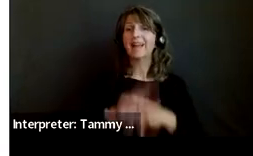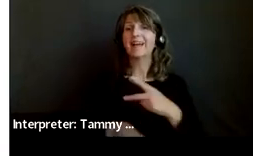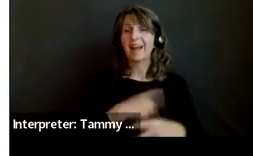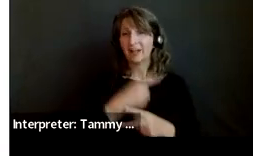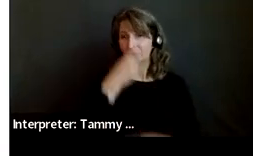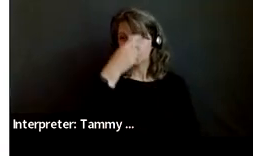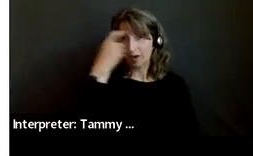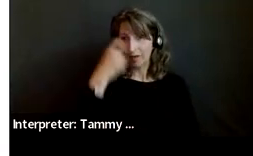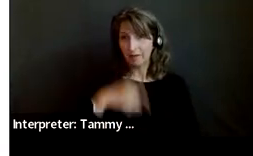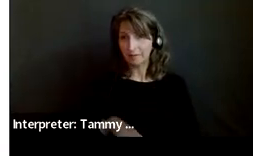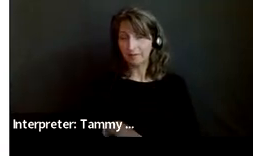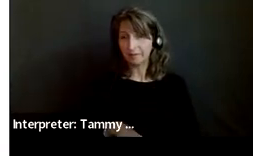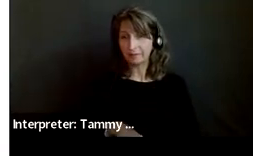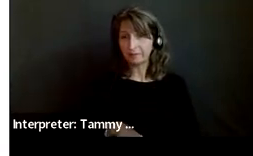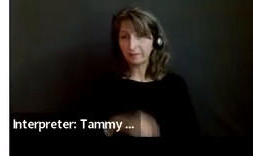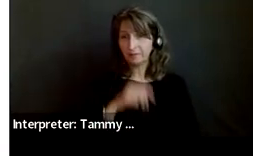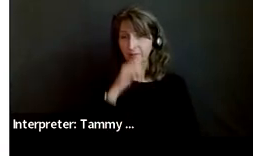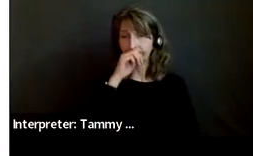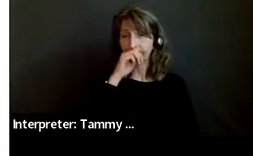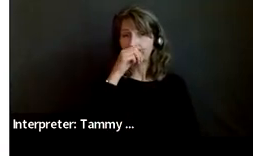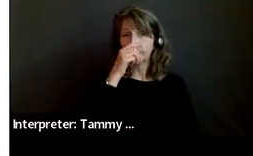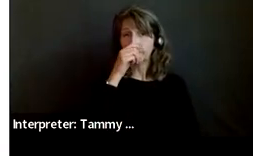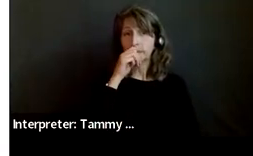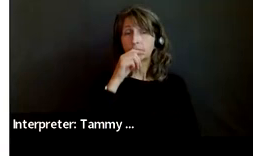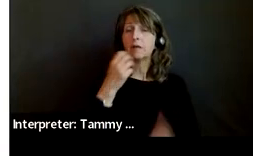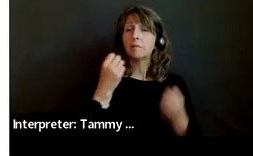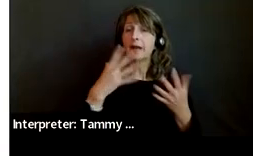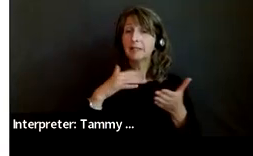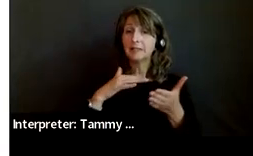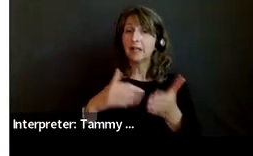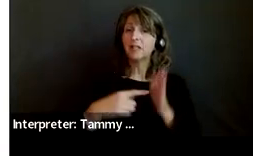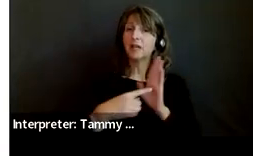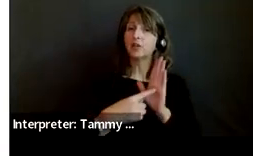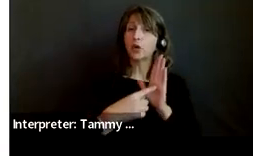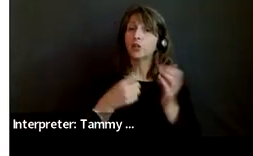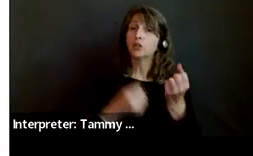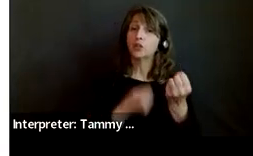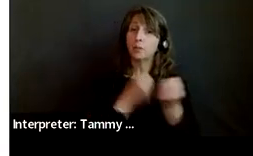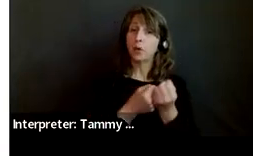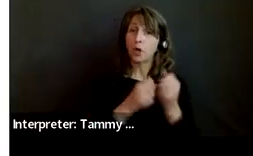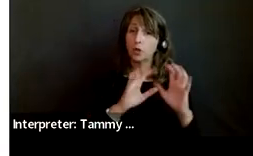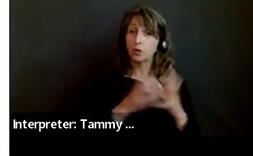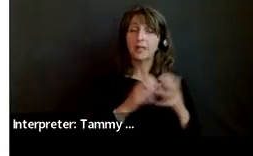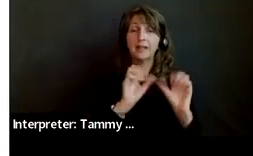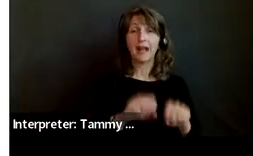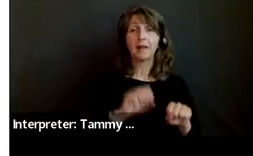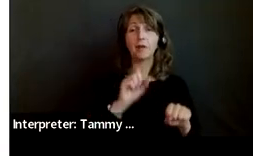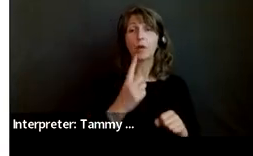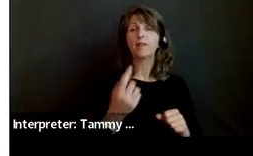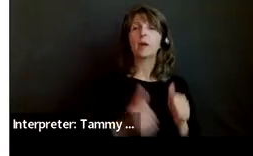There have been lots of studies that have shown support groups can be one of the most beneficial therapeutic tools for trauma because you are sharing your experiences in a place where you feel comfortable.